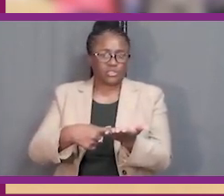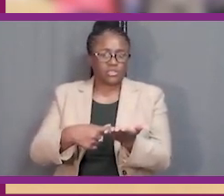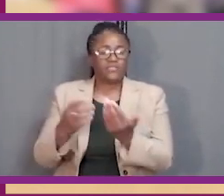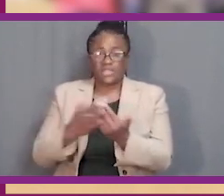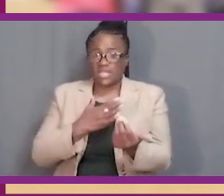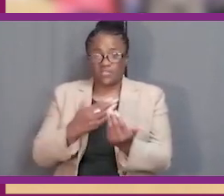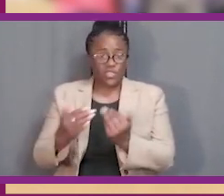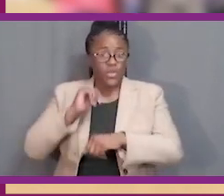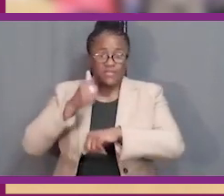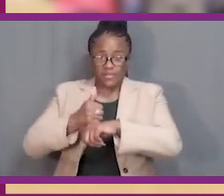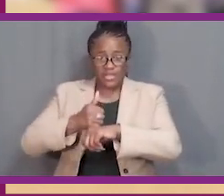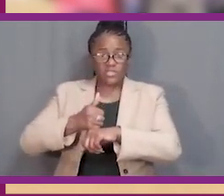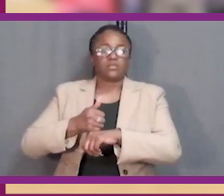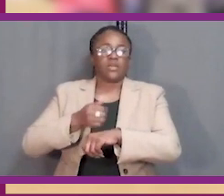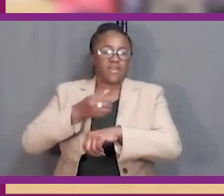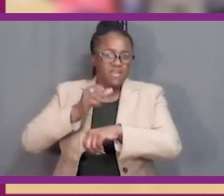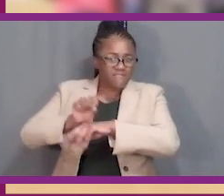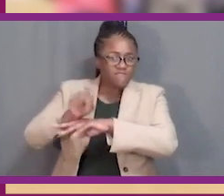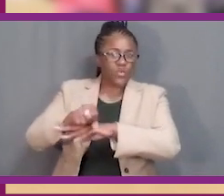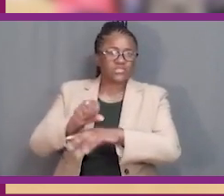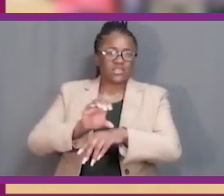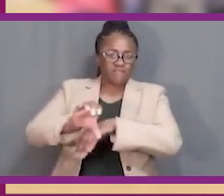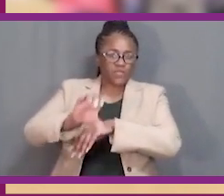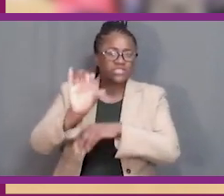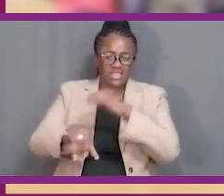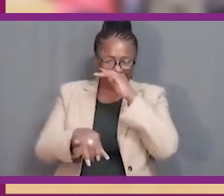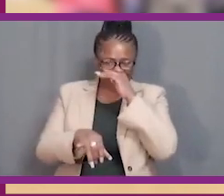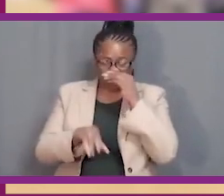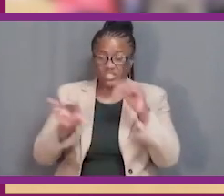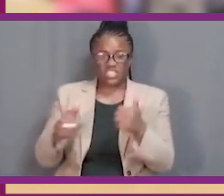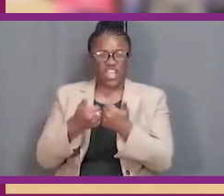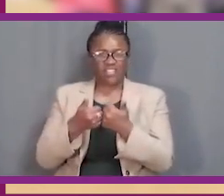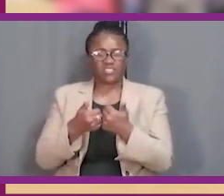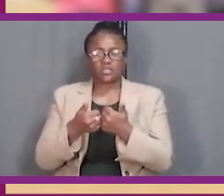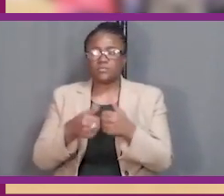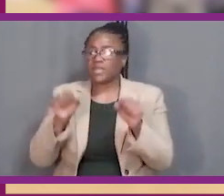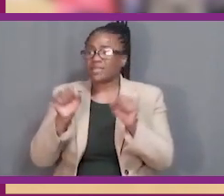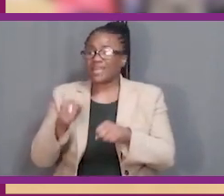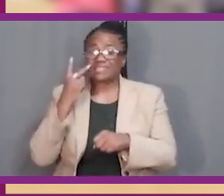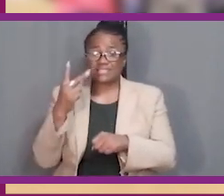I can say that we have made strides in ensuring that persons with disabilities